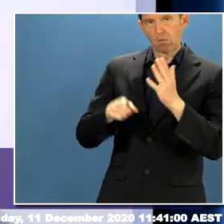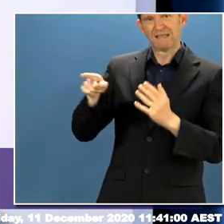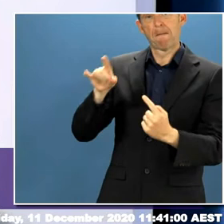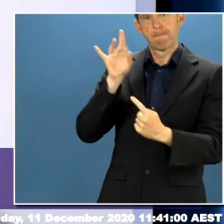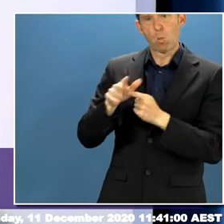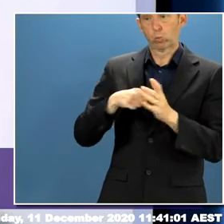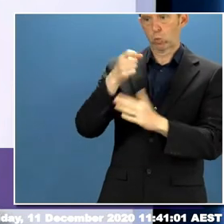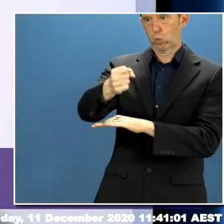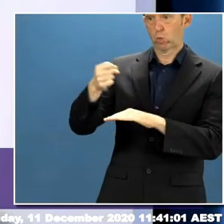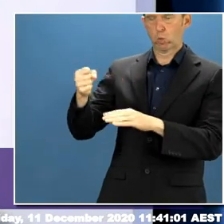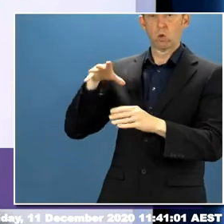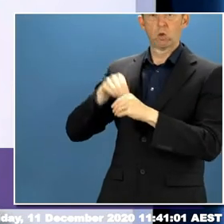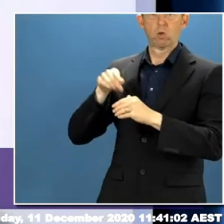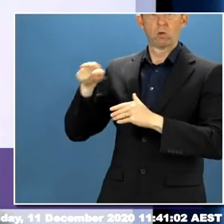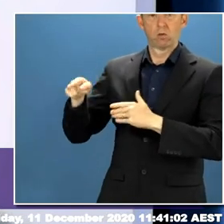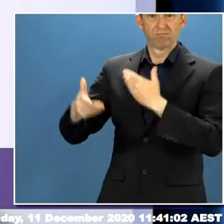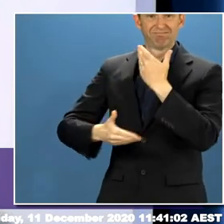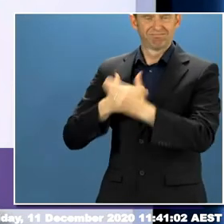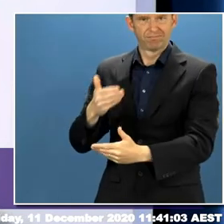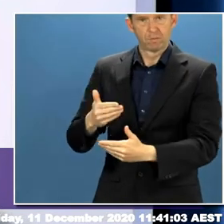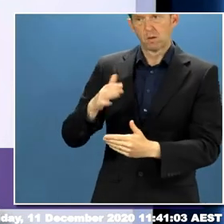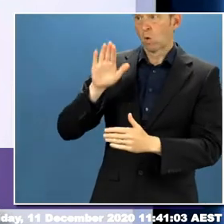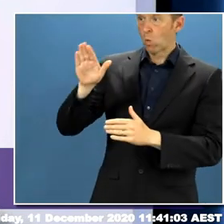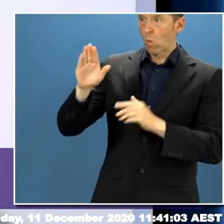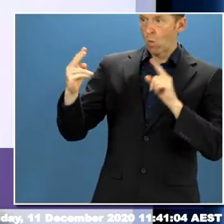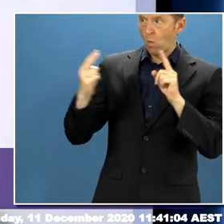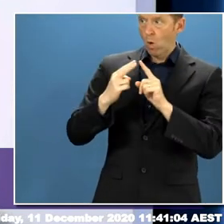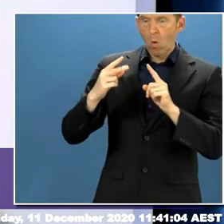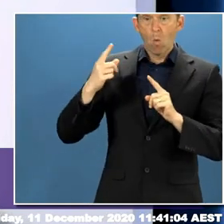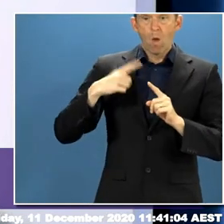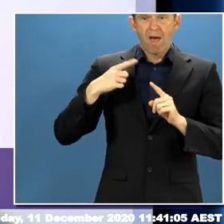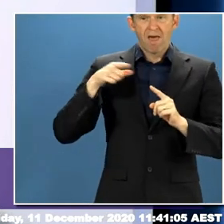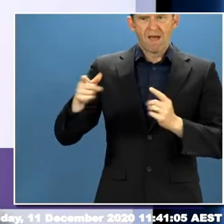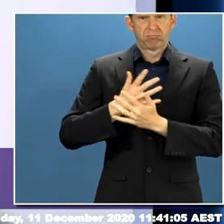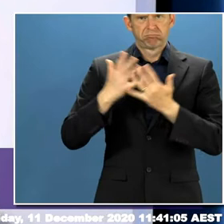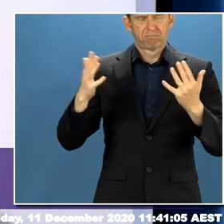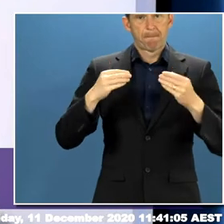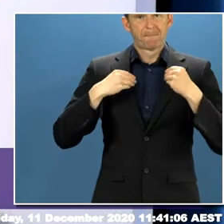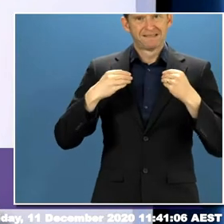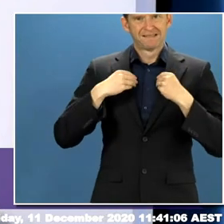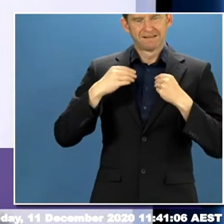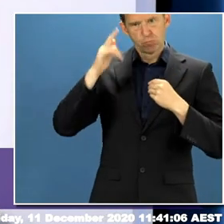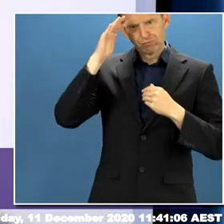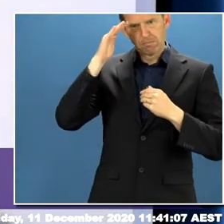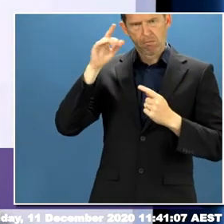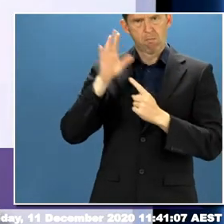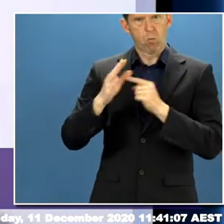From your perspective, why is that a fundamental business principle? Absolutely.